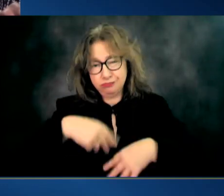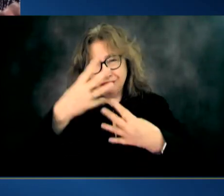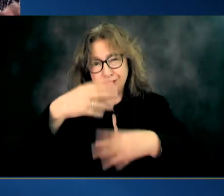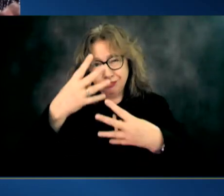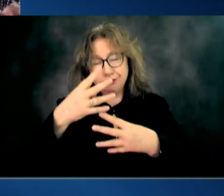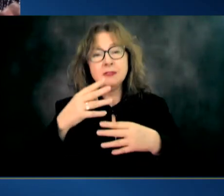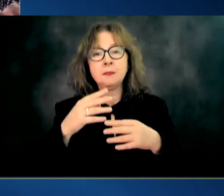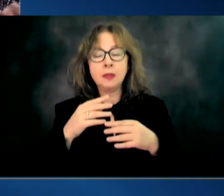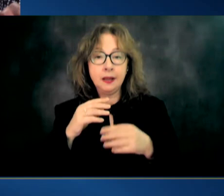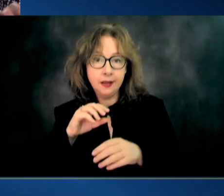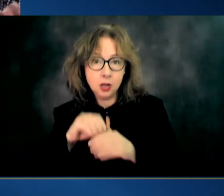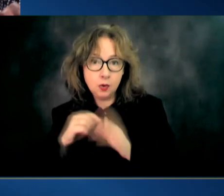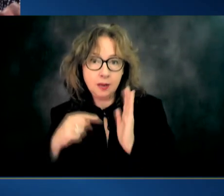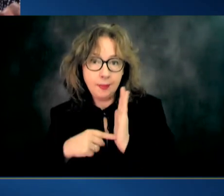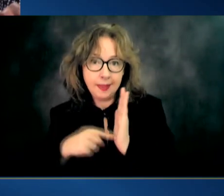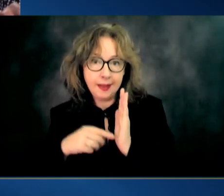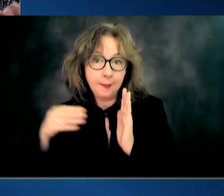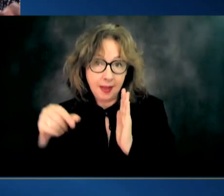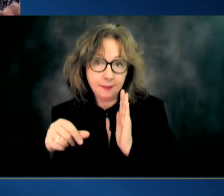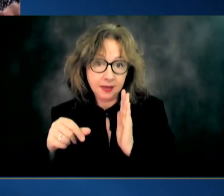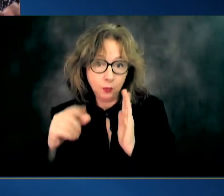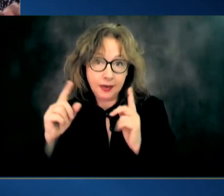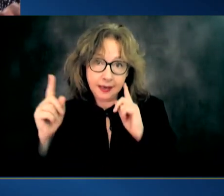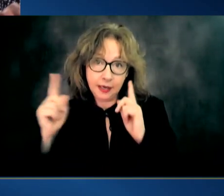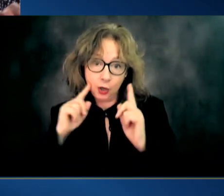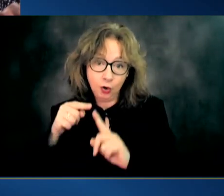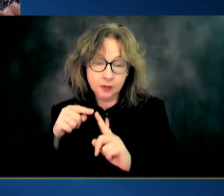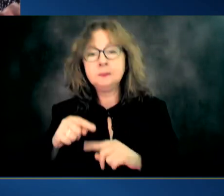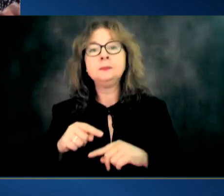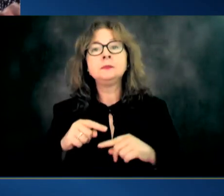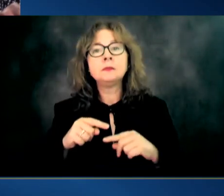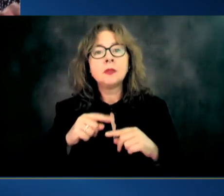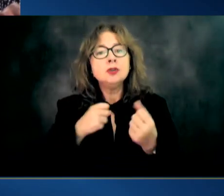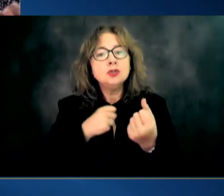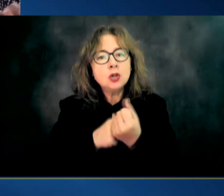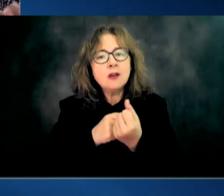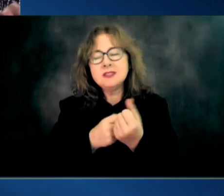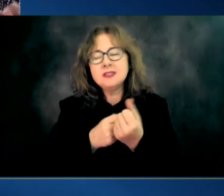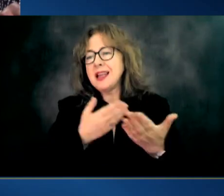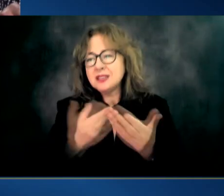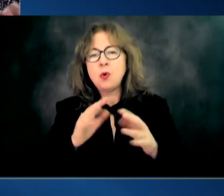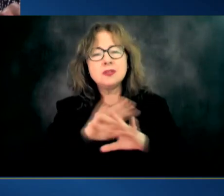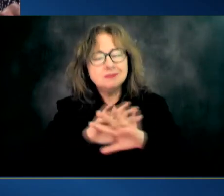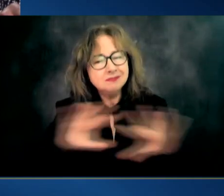which we hear quite a bit about, for services and supports for comprehensive sickle cell disease.